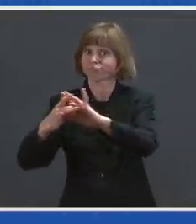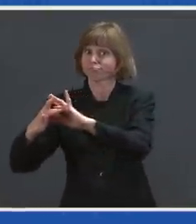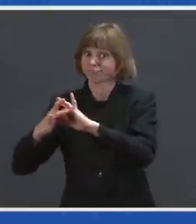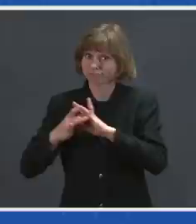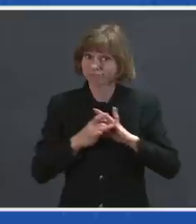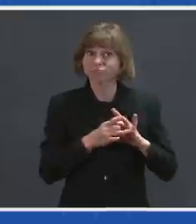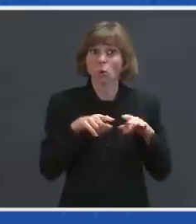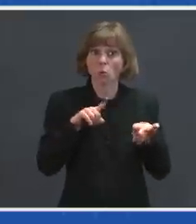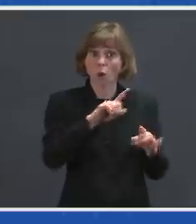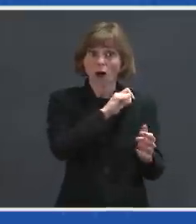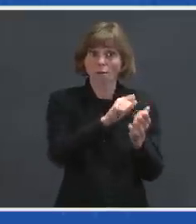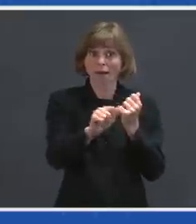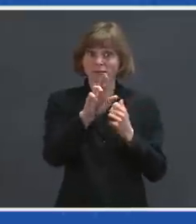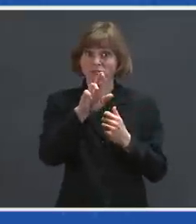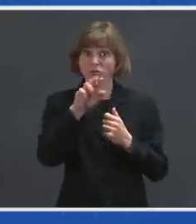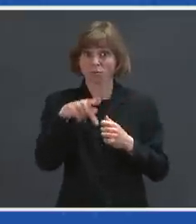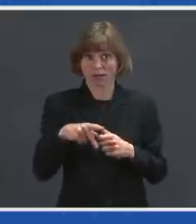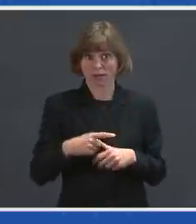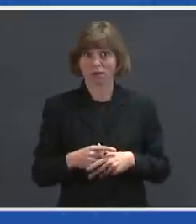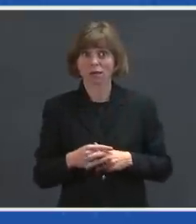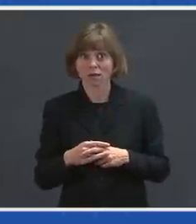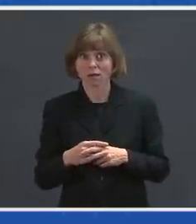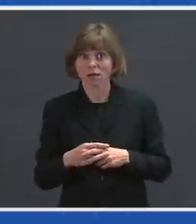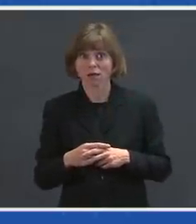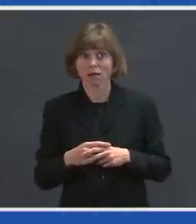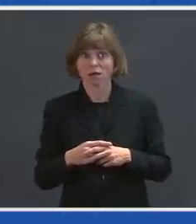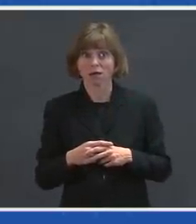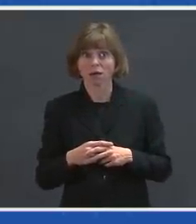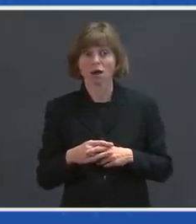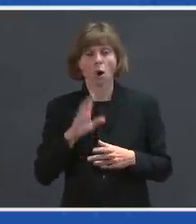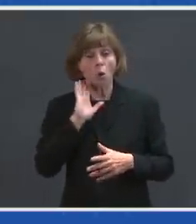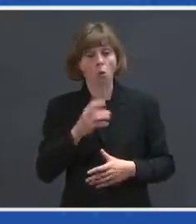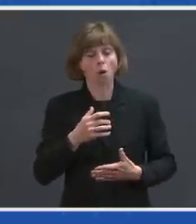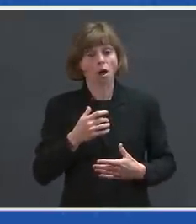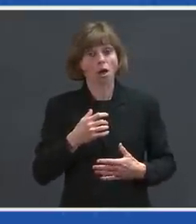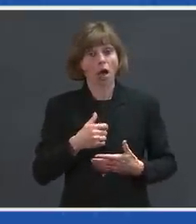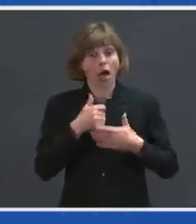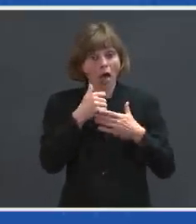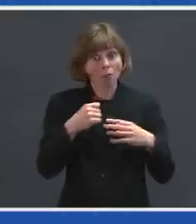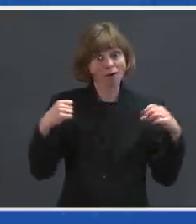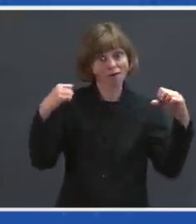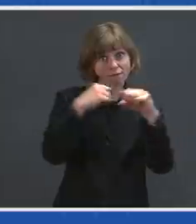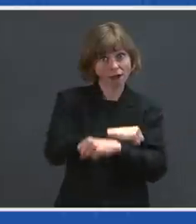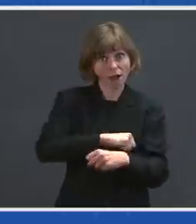won't just make a difference in our fight against COVID-19 and our efforts to rebuild the economy,